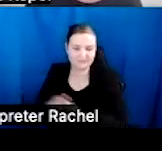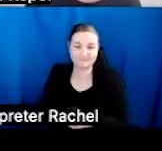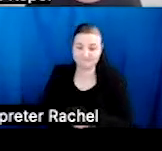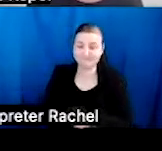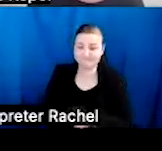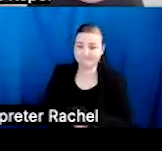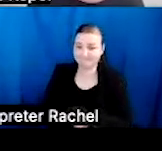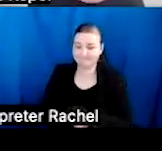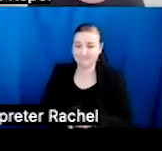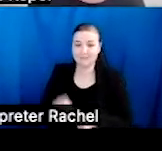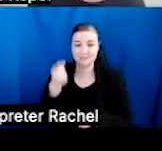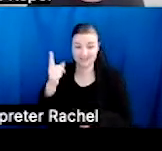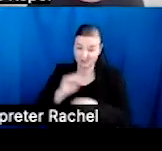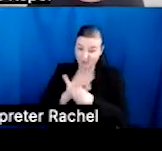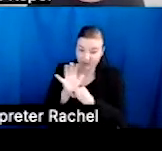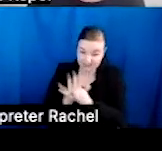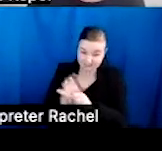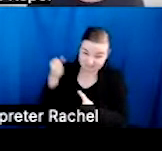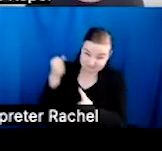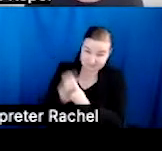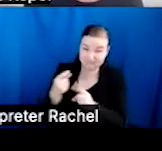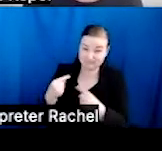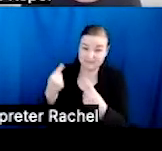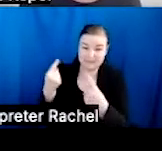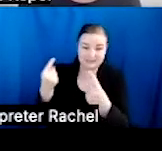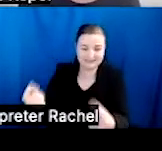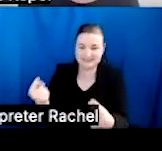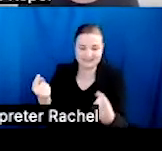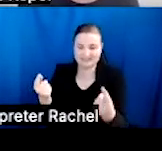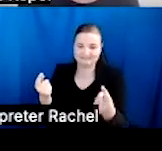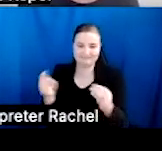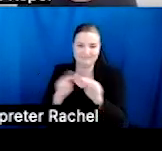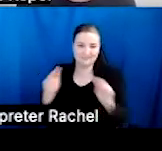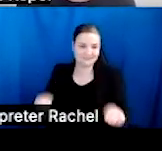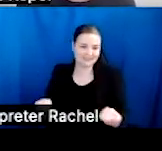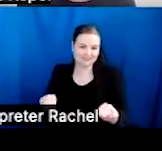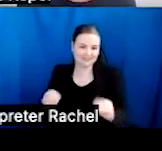the ongoing COVID crisis only reinforce this disparity between public-facing and internal or,